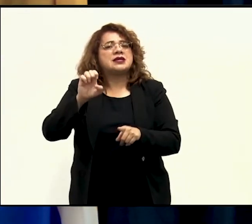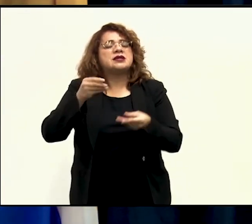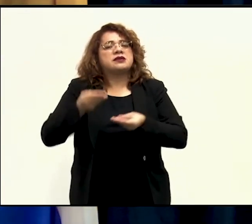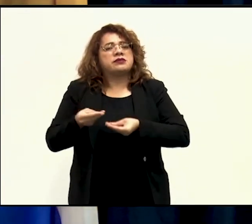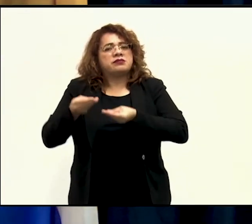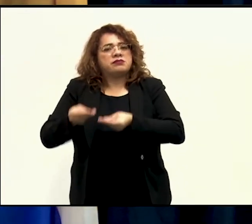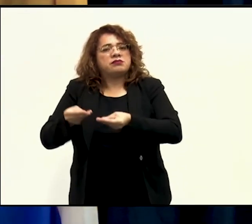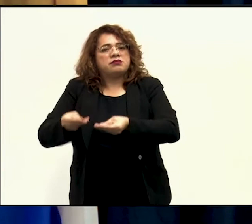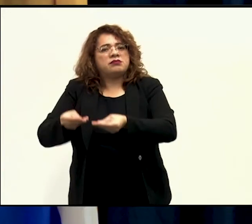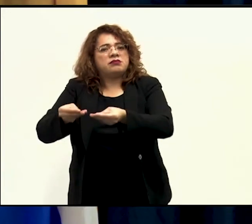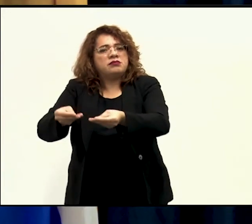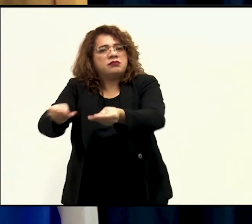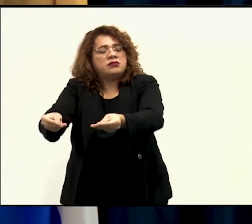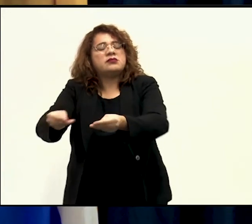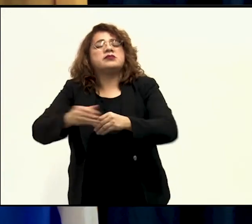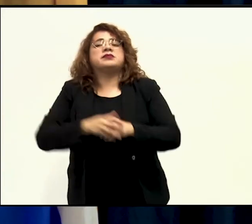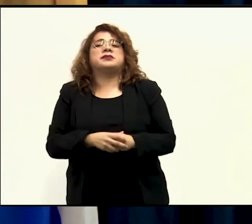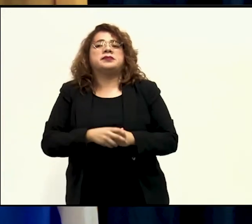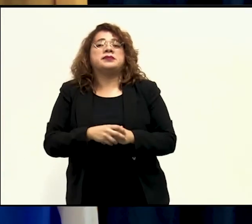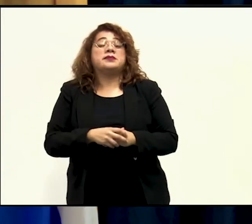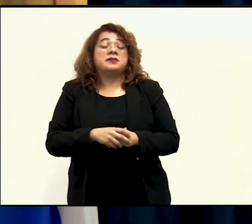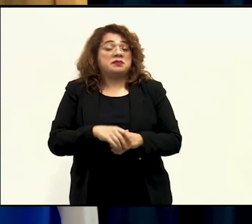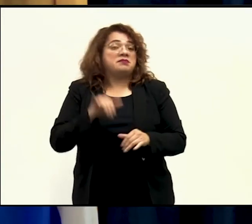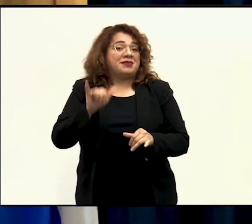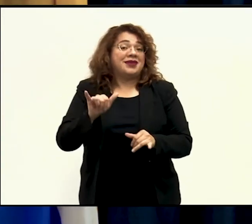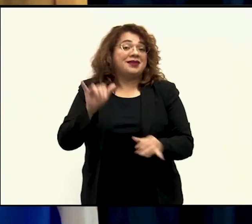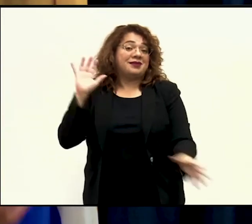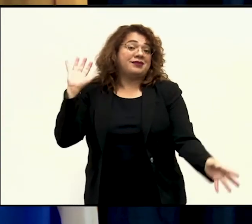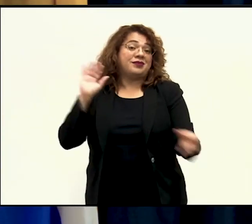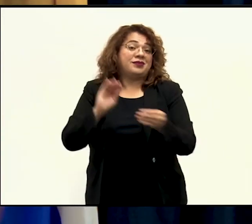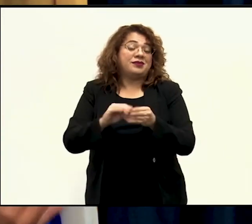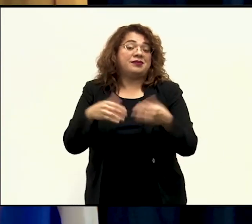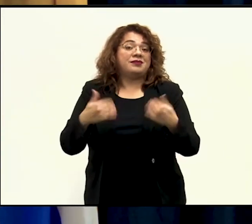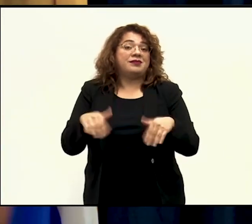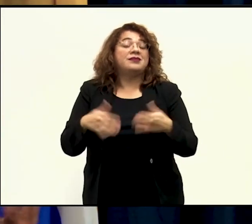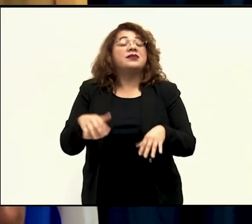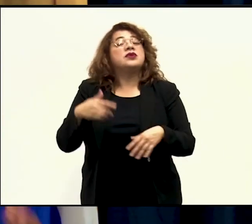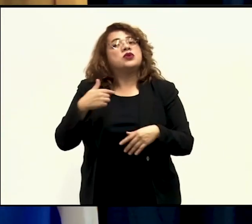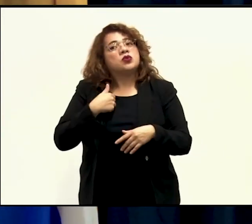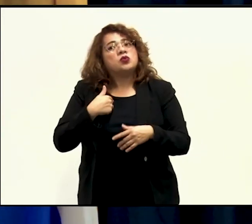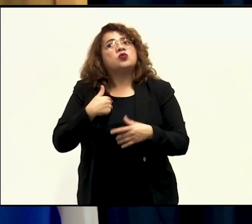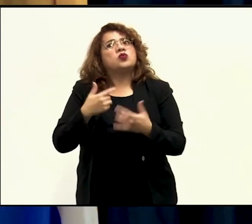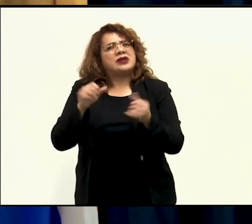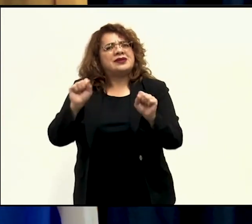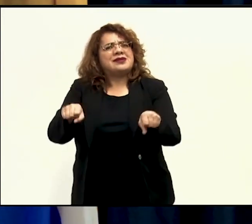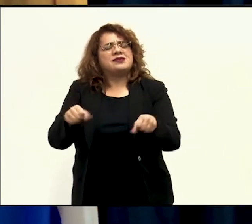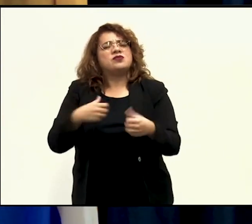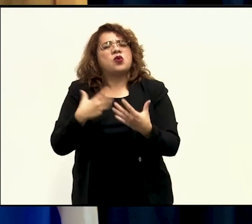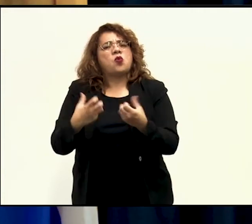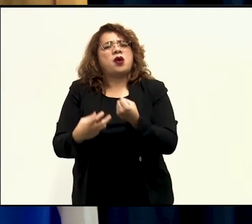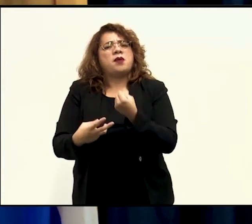that, that you know for all of us that kind of want that preservation to happen, it's hard to see.